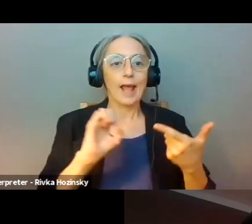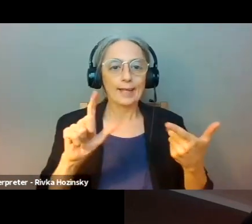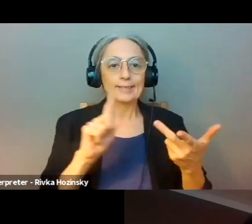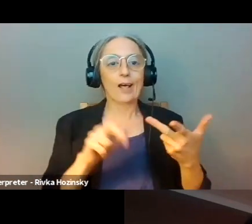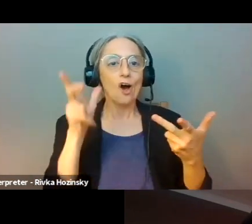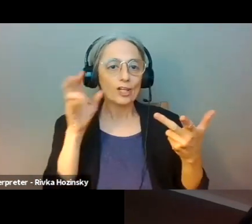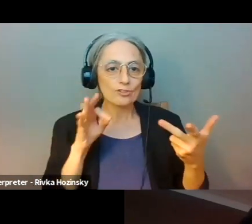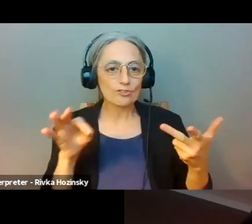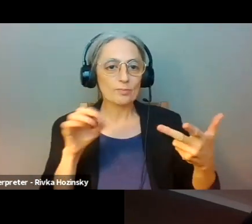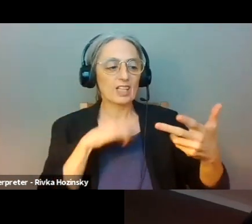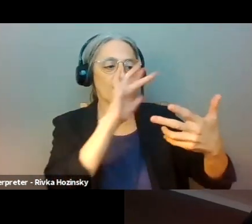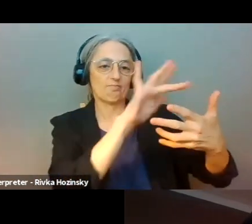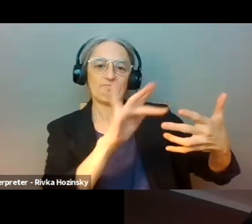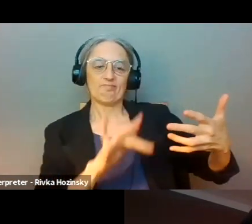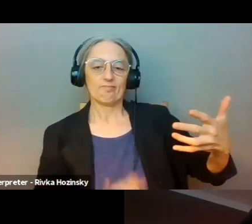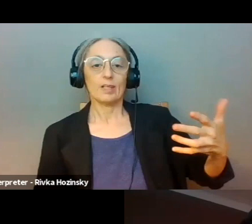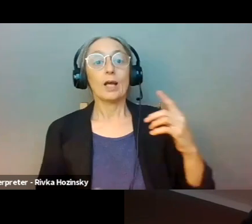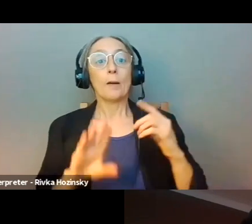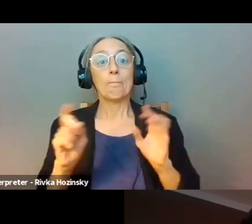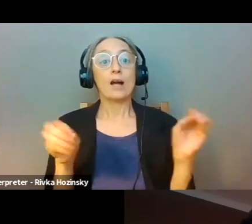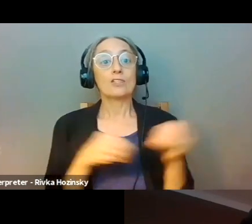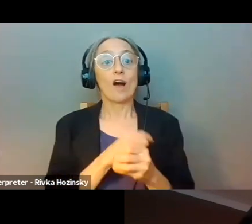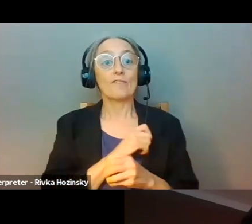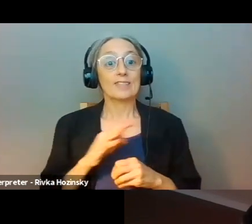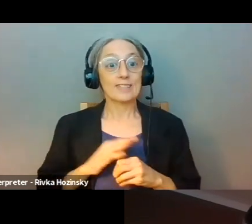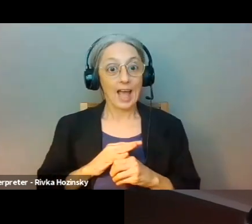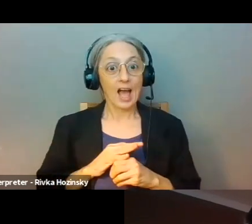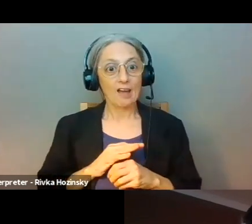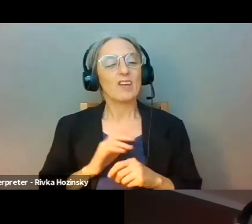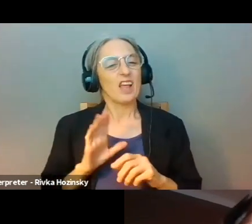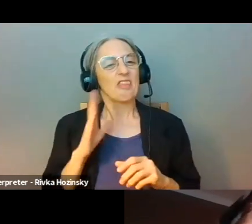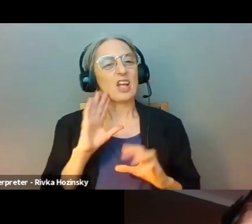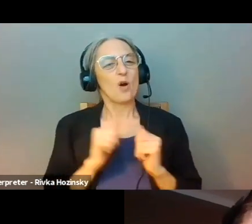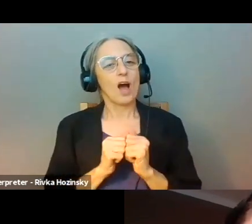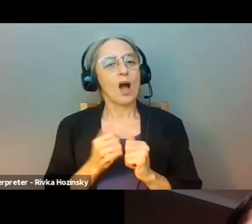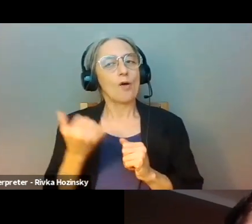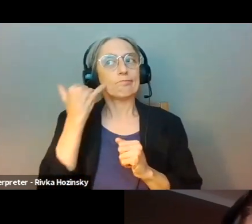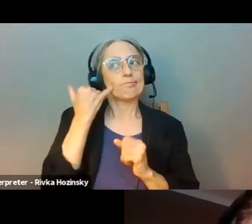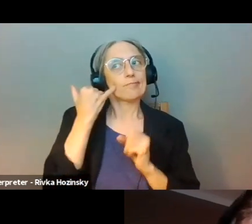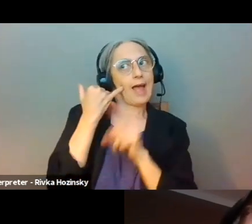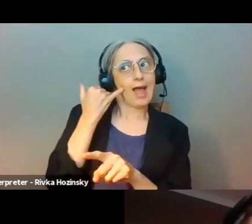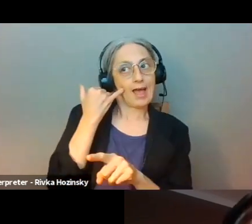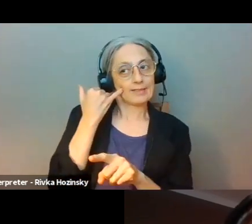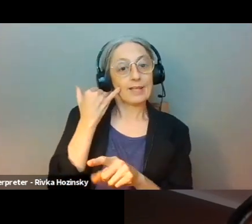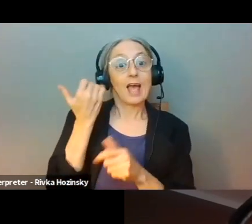And we train our box office step to ask over the phone at the end of every transaction, do you require an accessible accommodation?